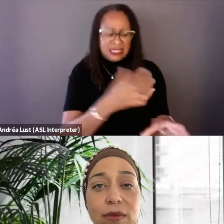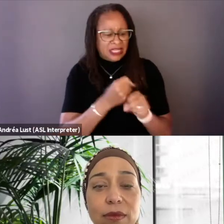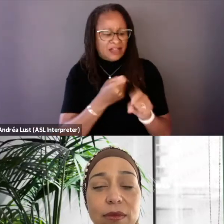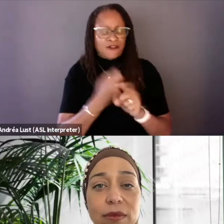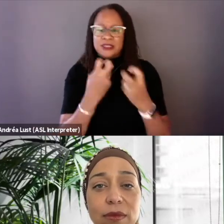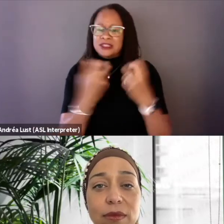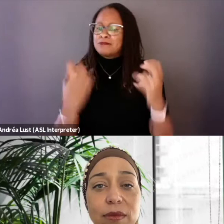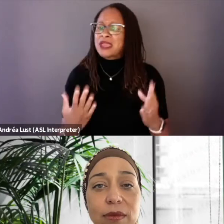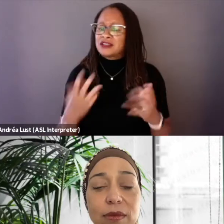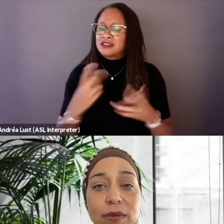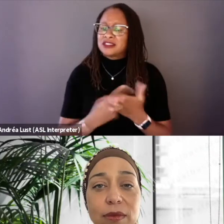and use in their own work.